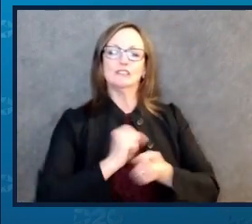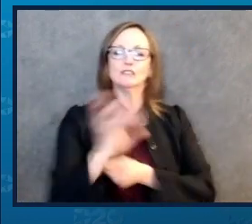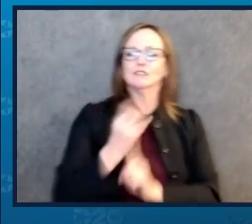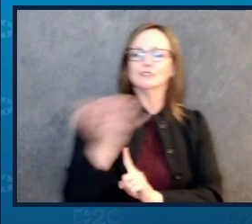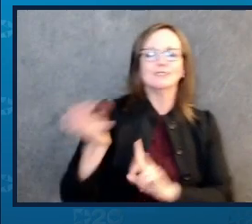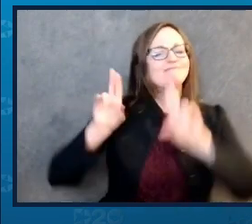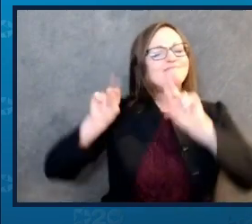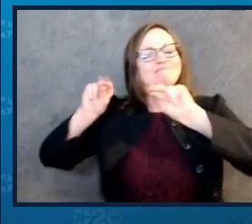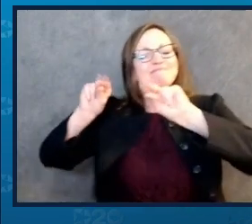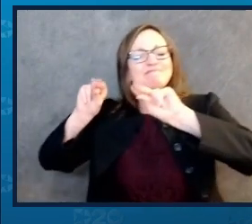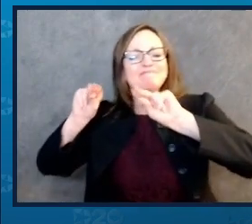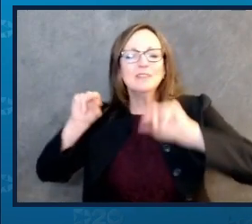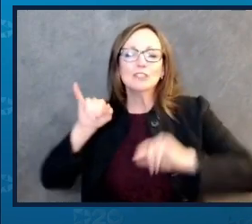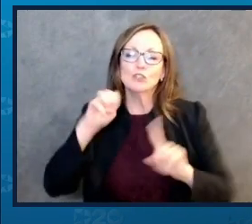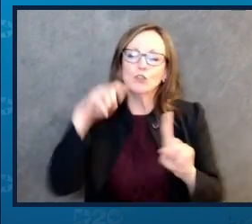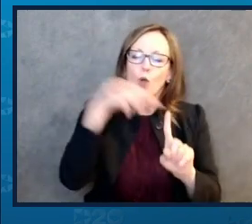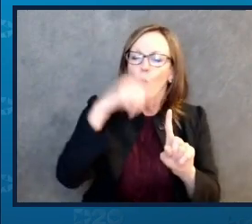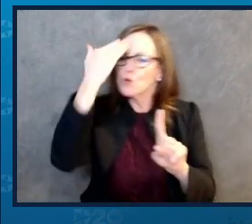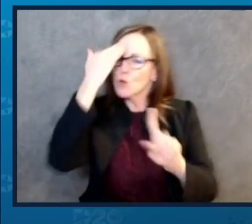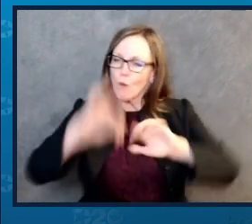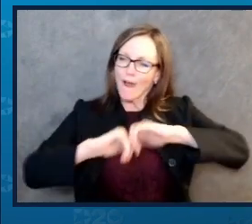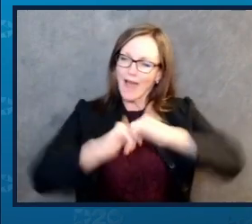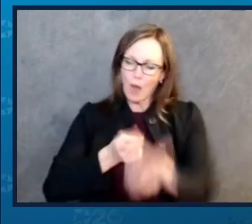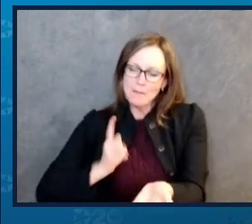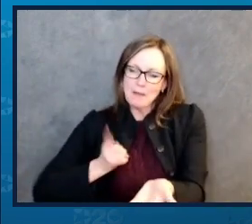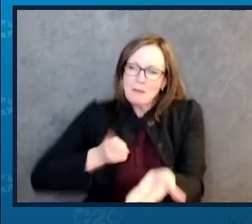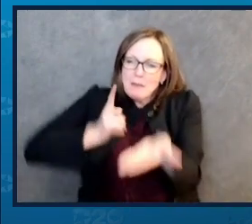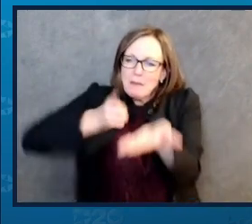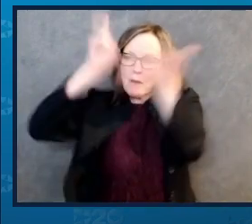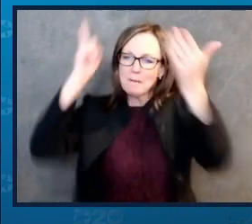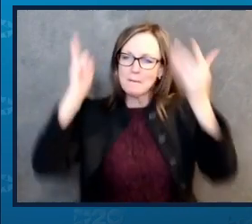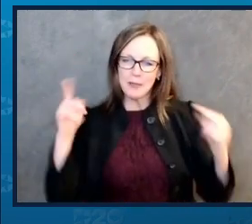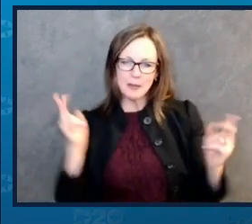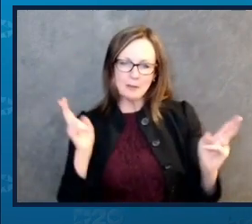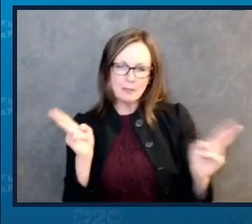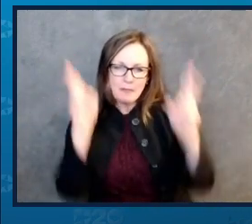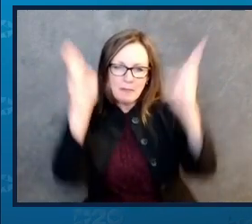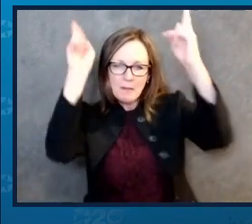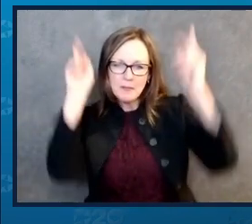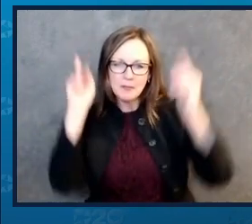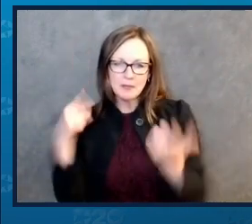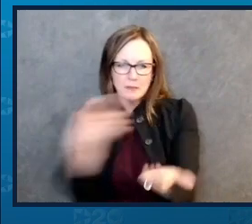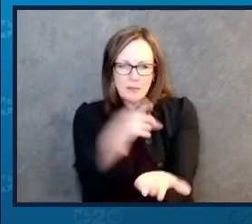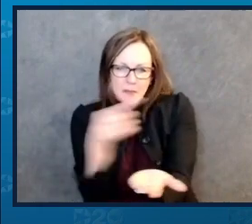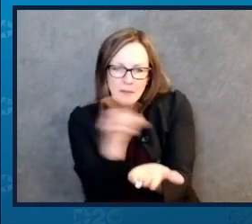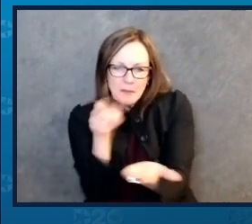BUILD AM ECONOMY THAT DOESN'T